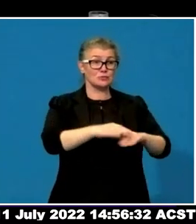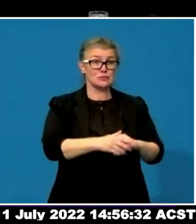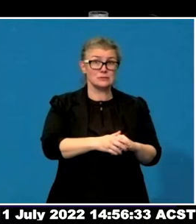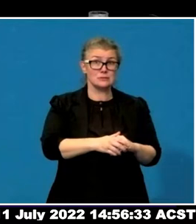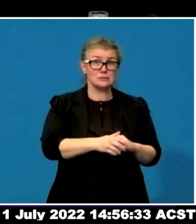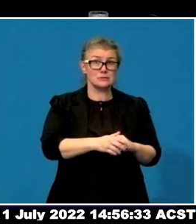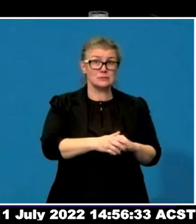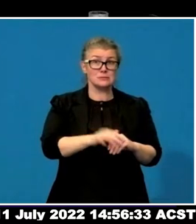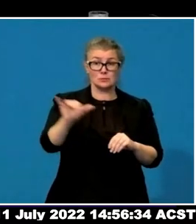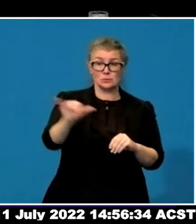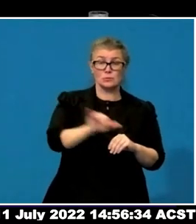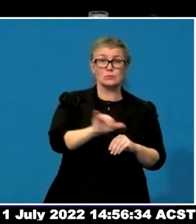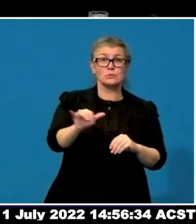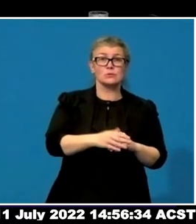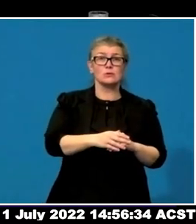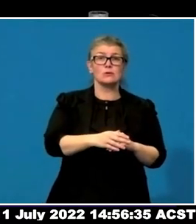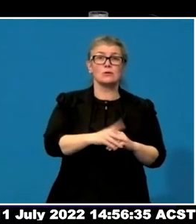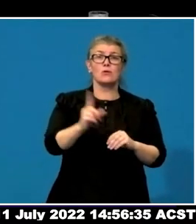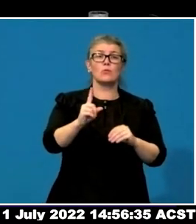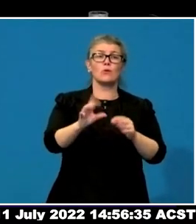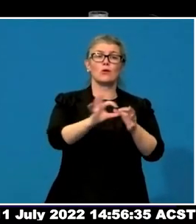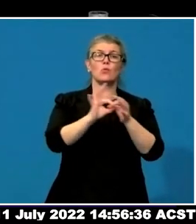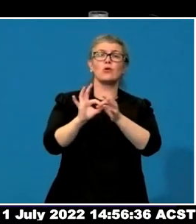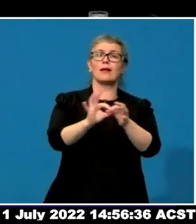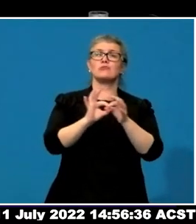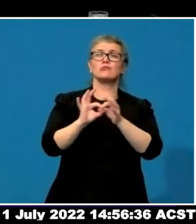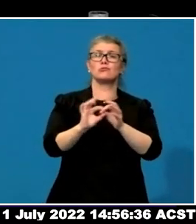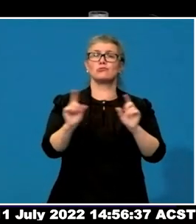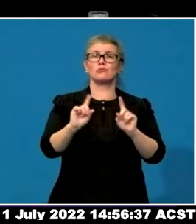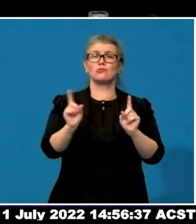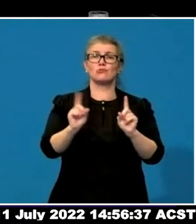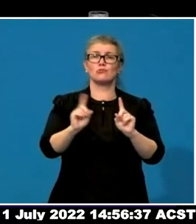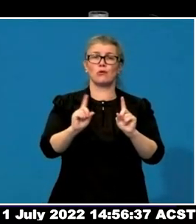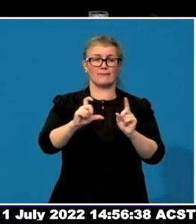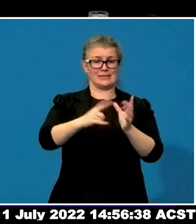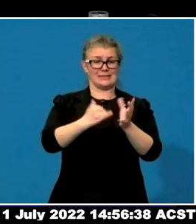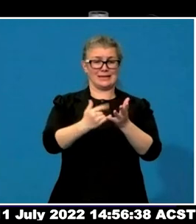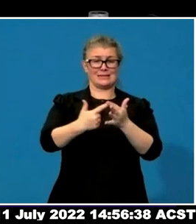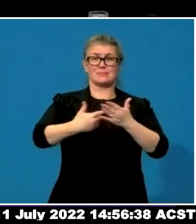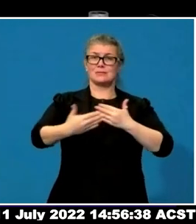Coordination of case management. It could be - it